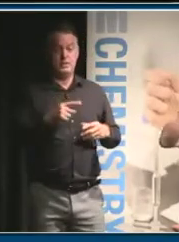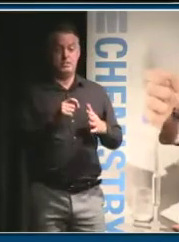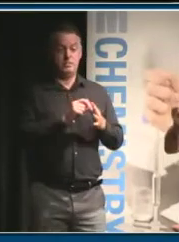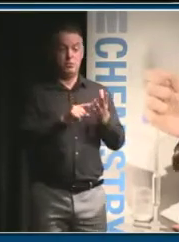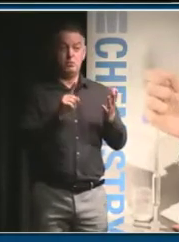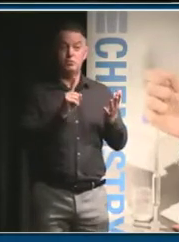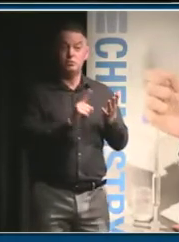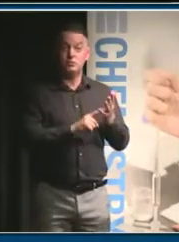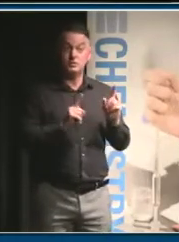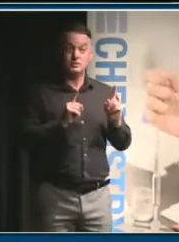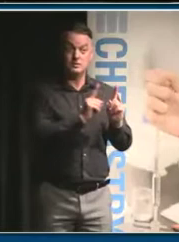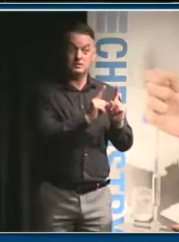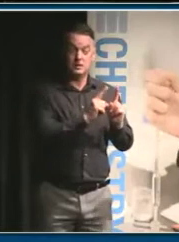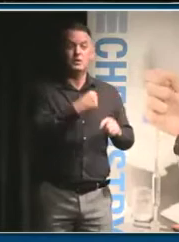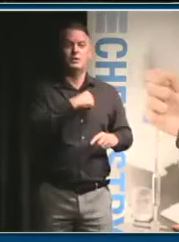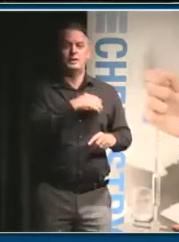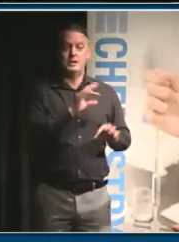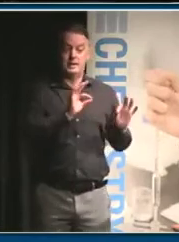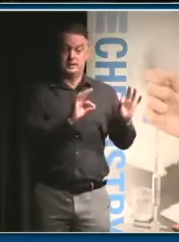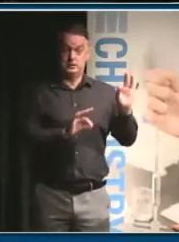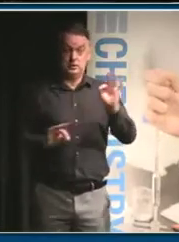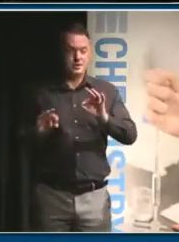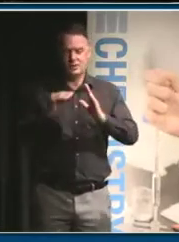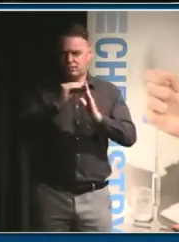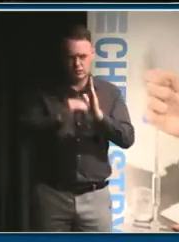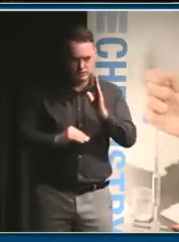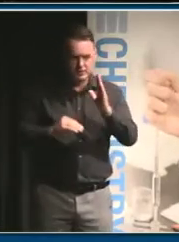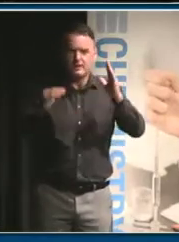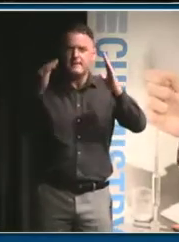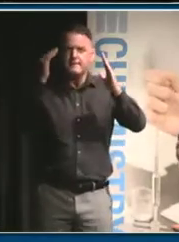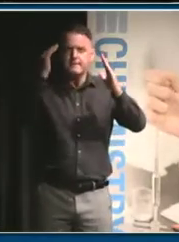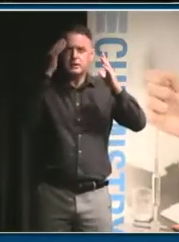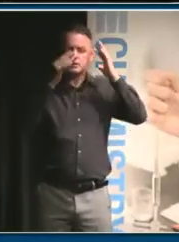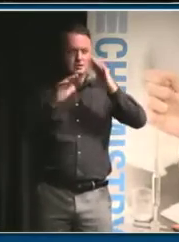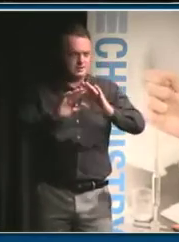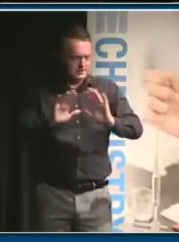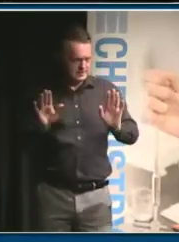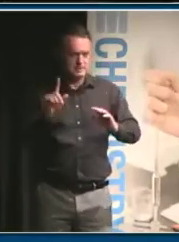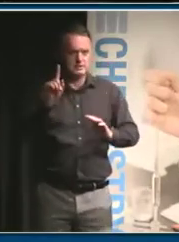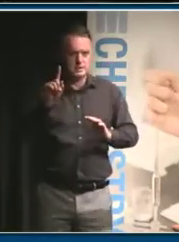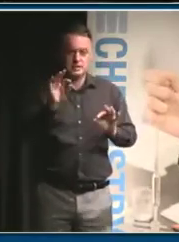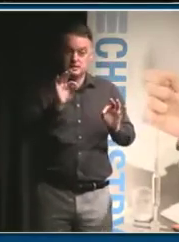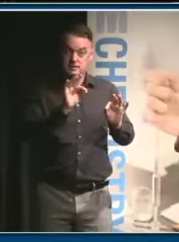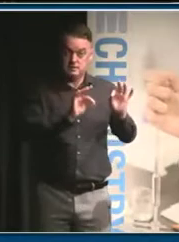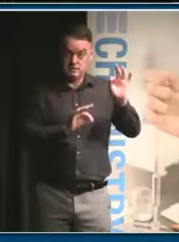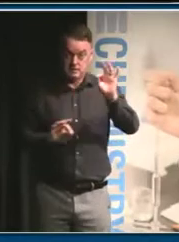that we needed a science, not a policy, not a philosophy but a science to essentially